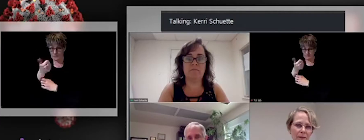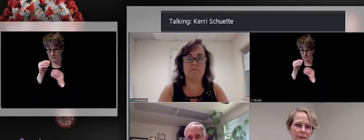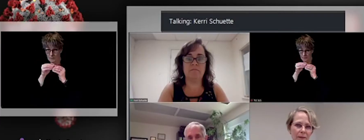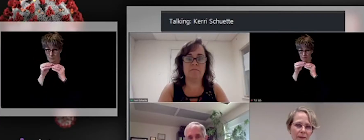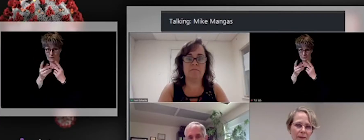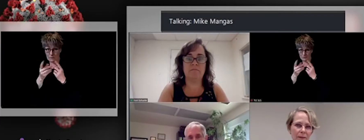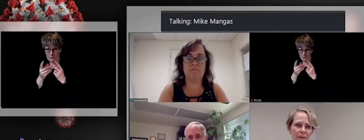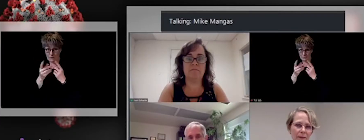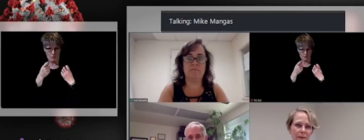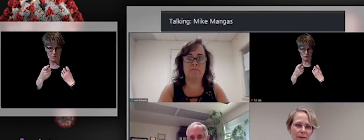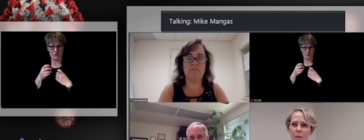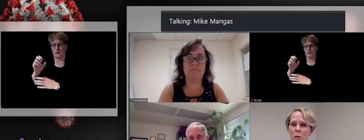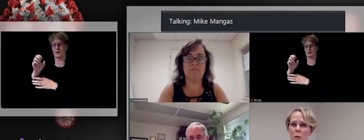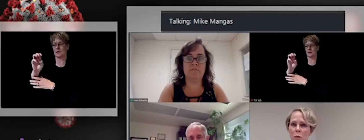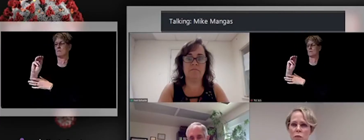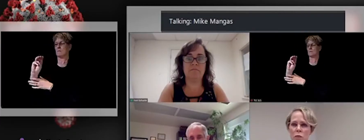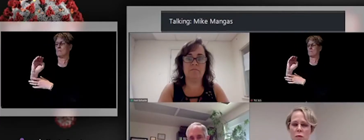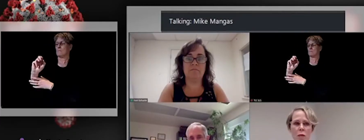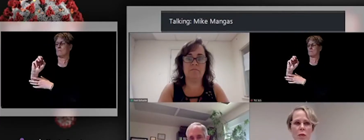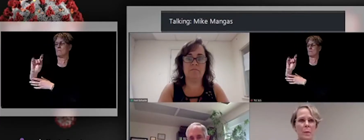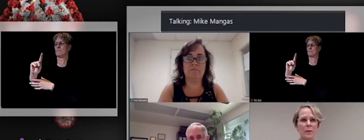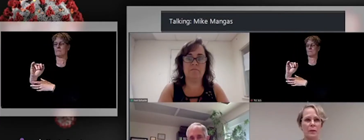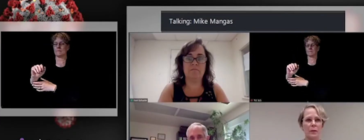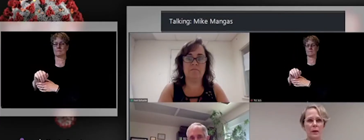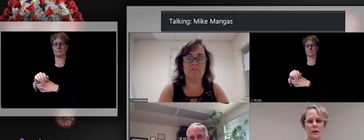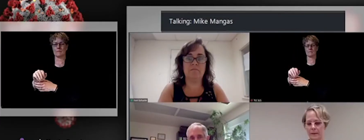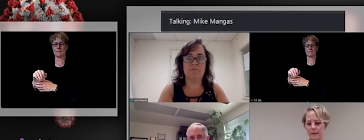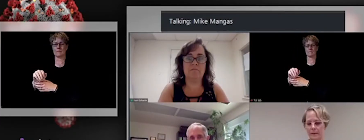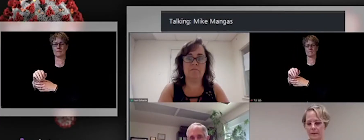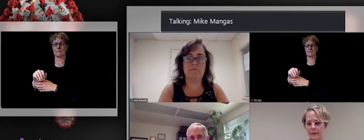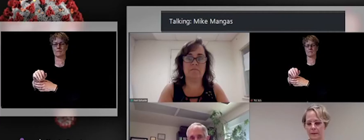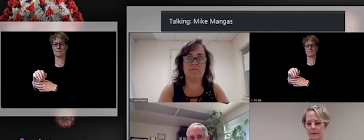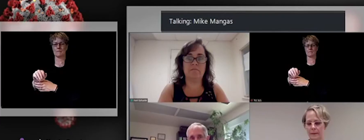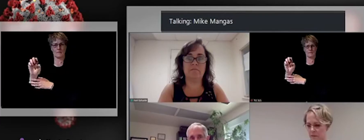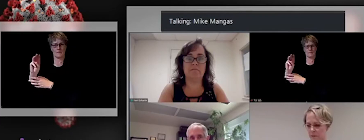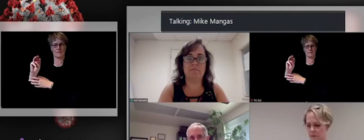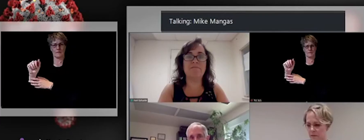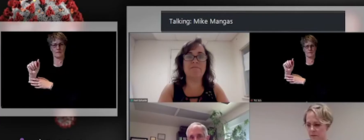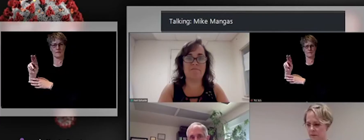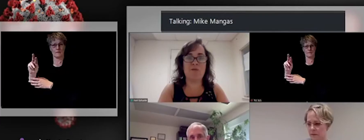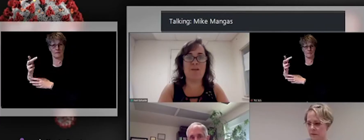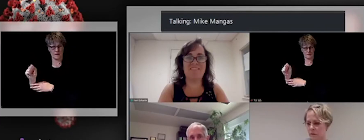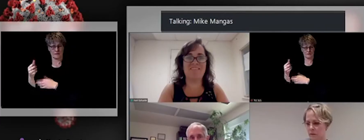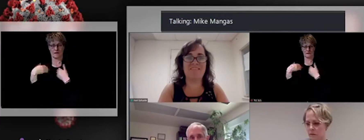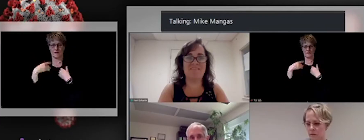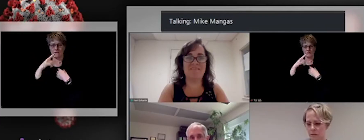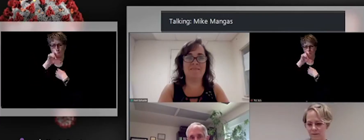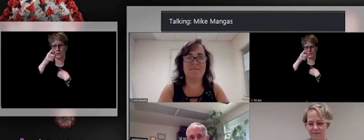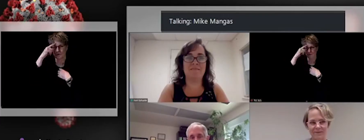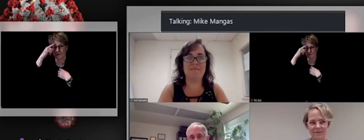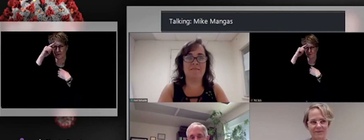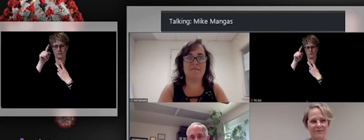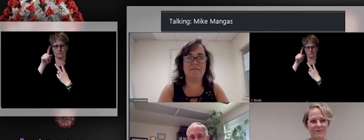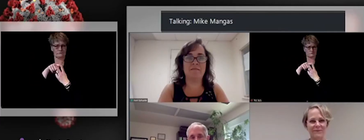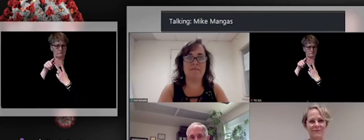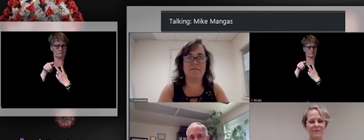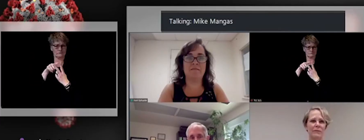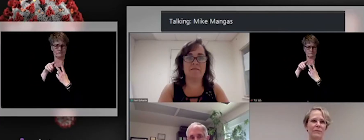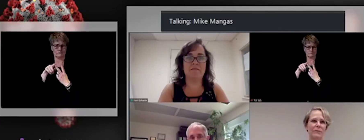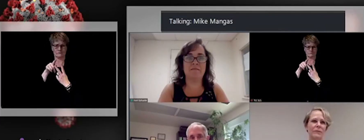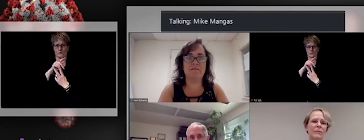Well I've got one for Donnell and Dr. Ramstrom, either one. You're facing a weekly barrage